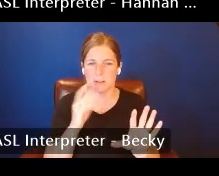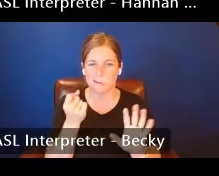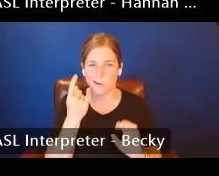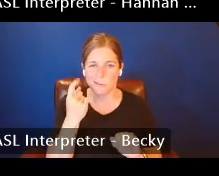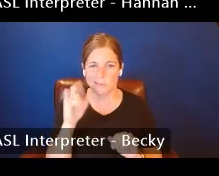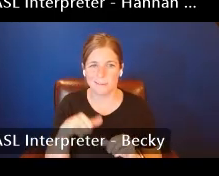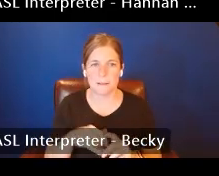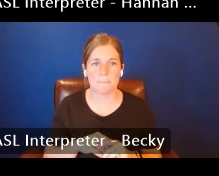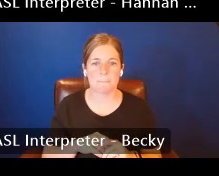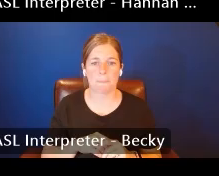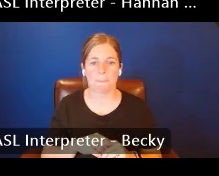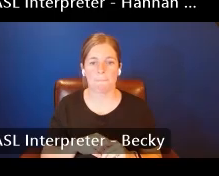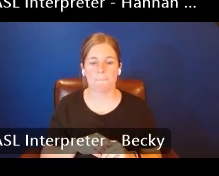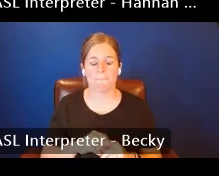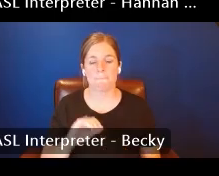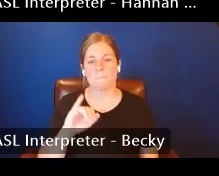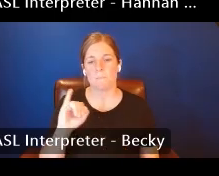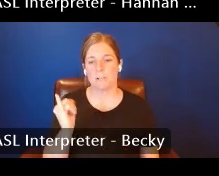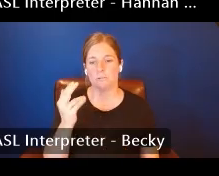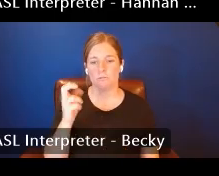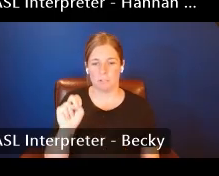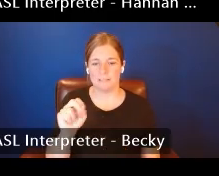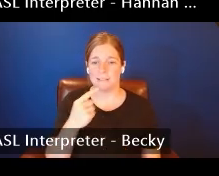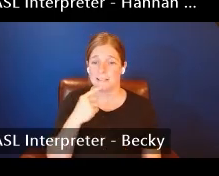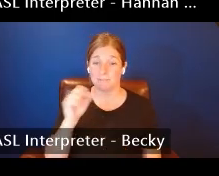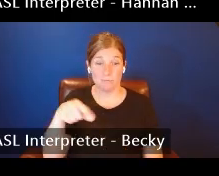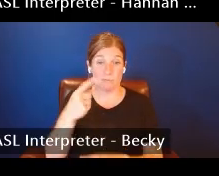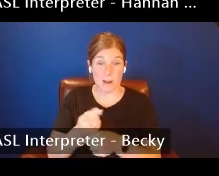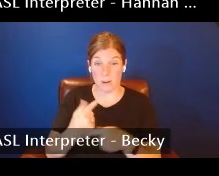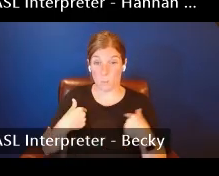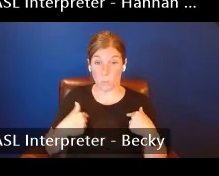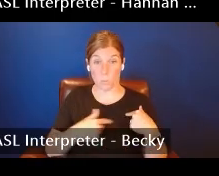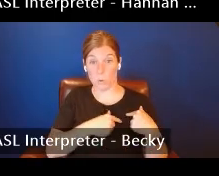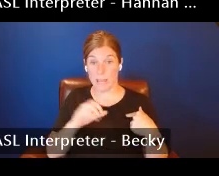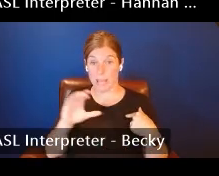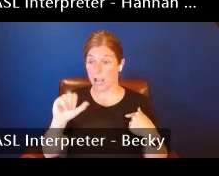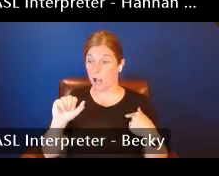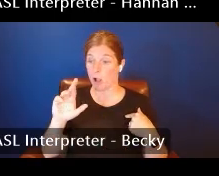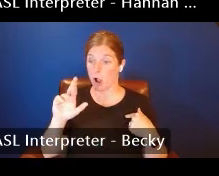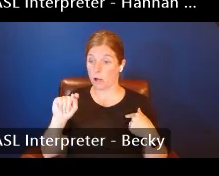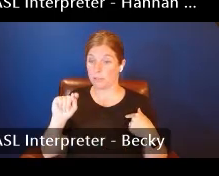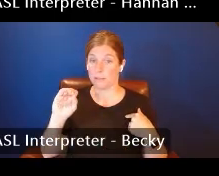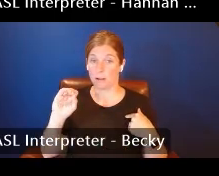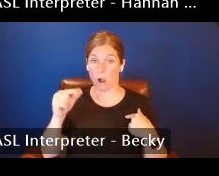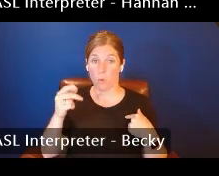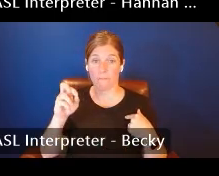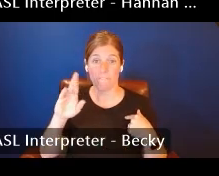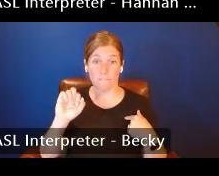And this is one of those things as cartographers, we like to say, well, the north isn't always up.